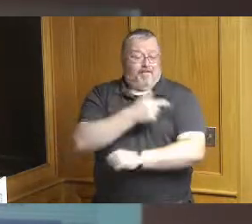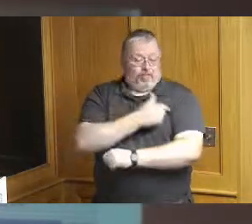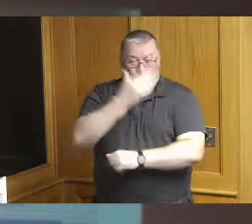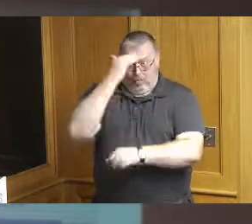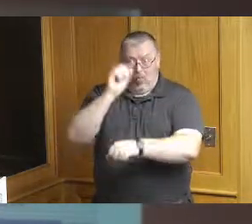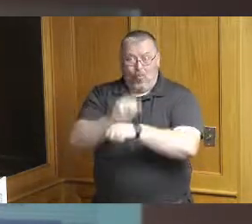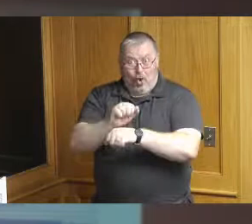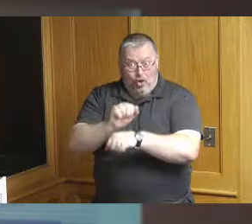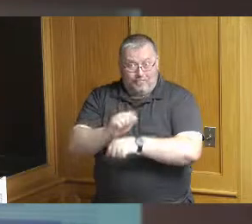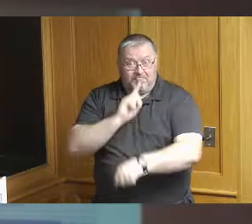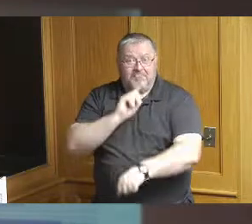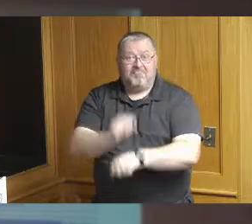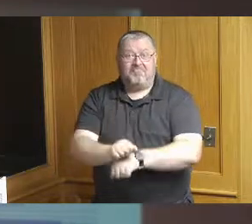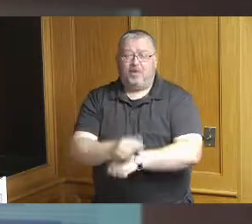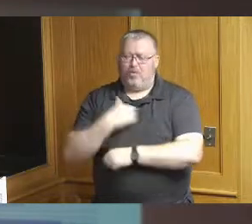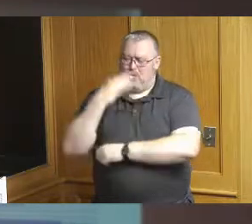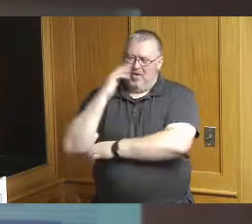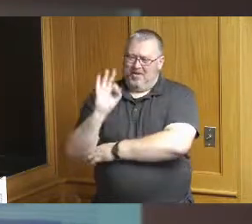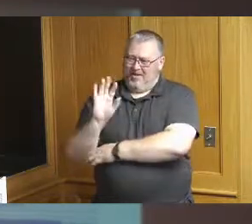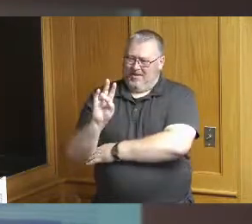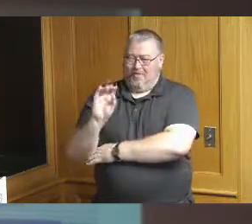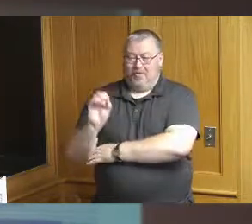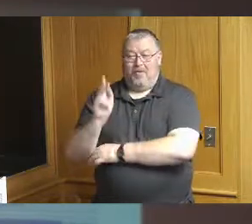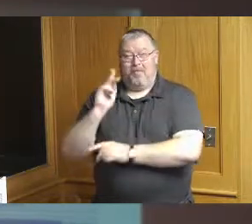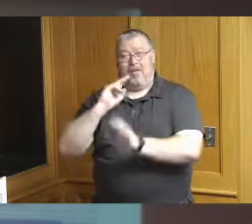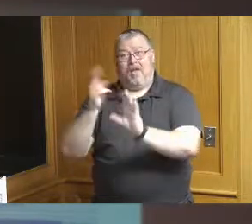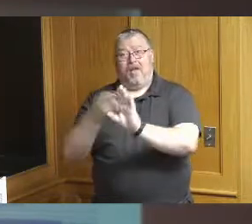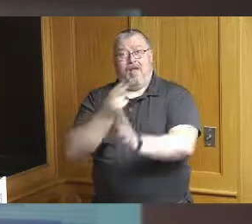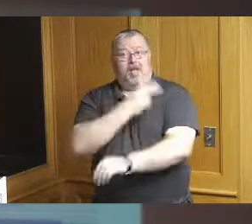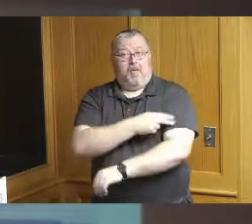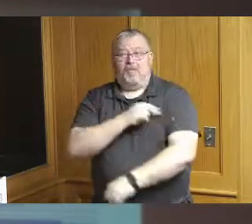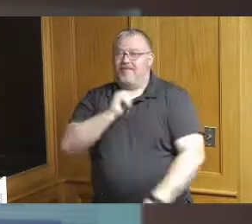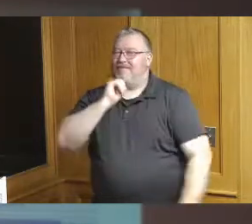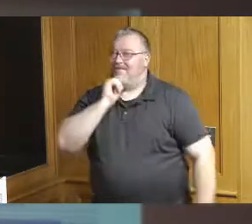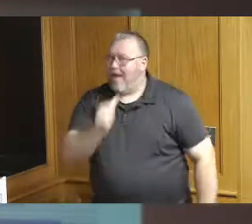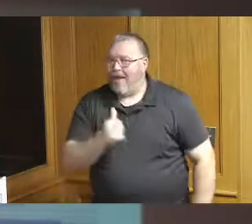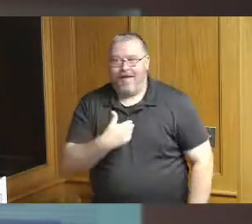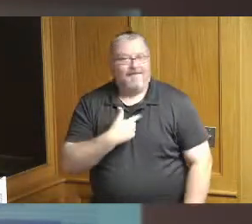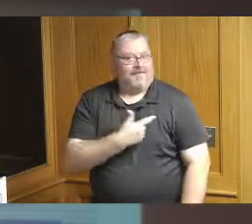and we know that 97 percent of people in the hospital have not been vaccinated so if you want